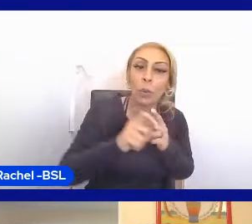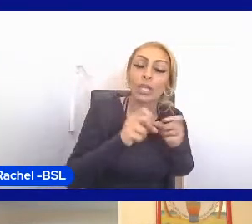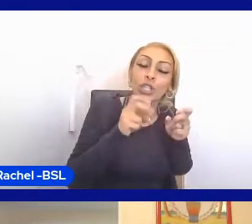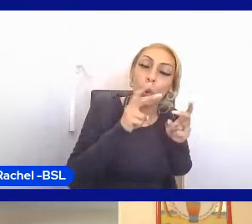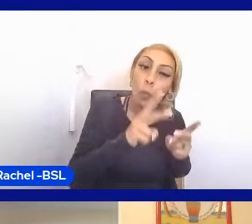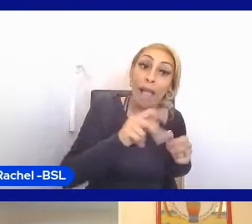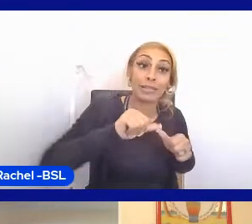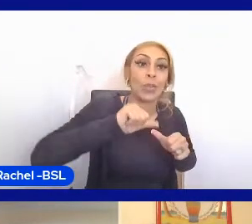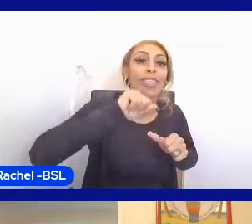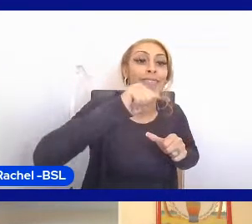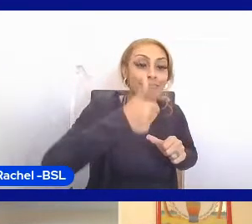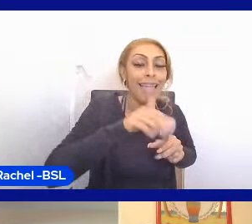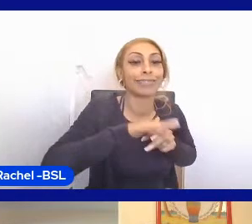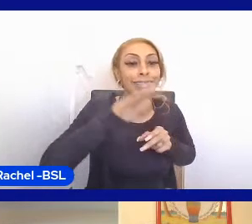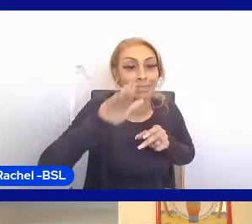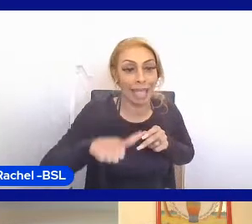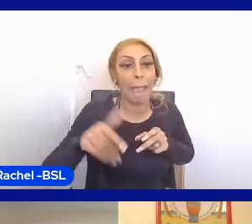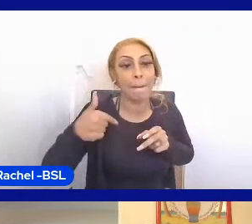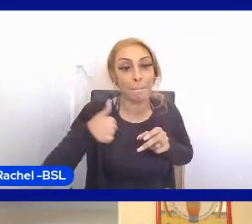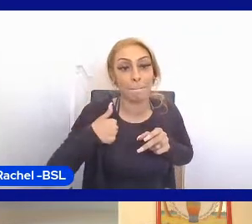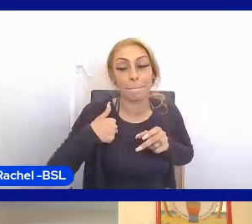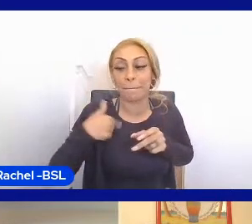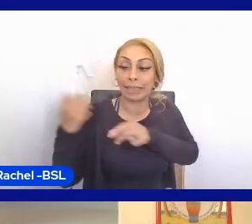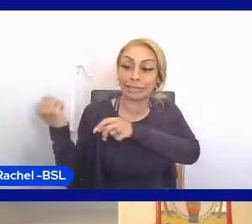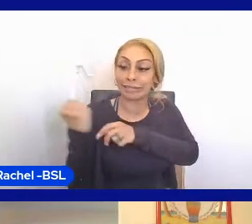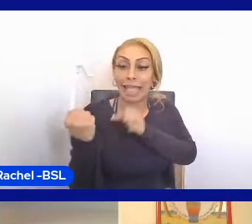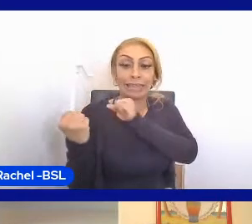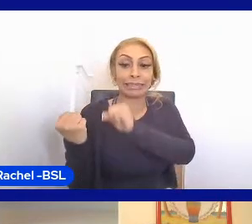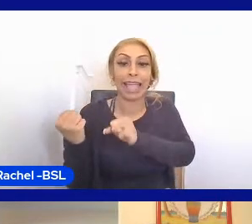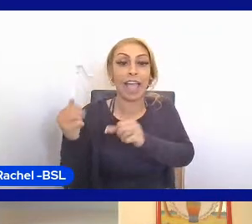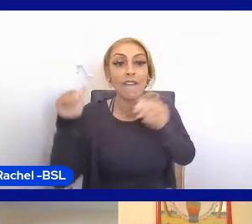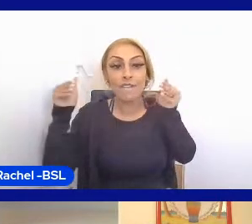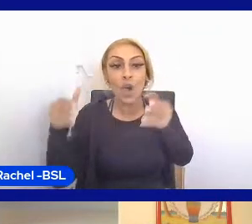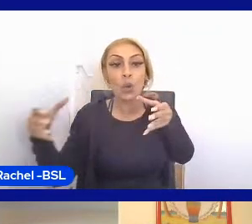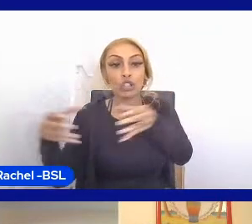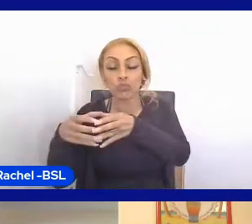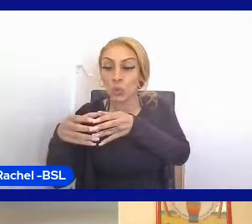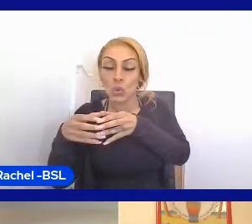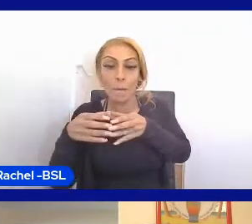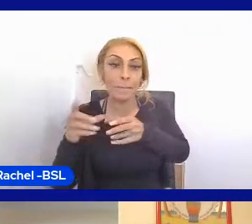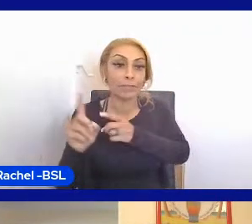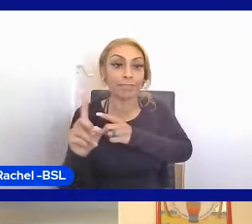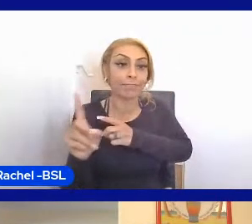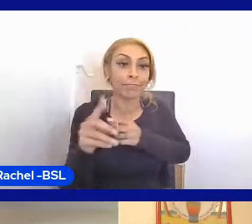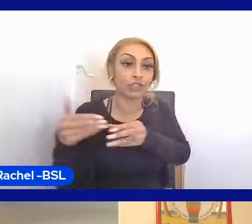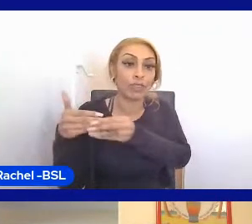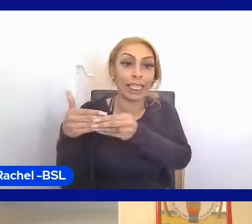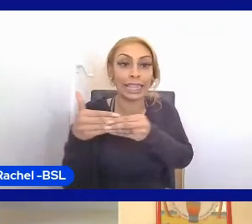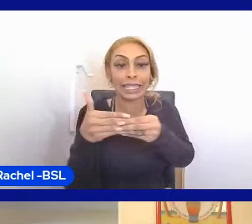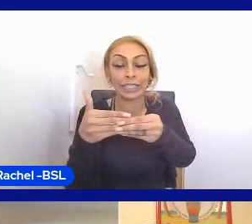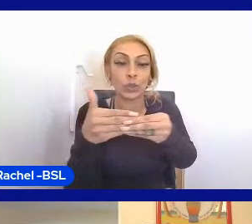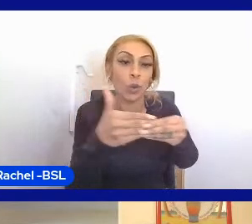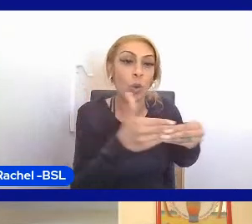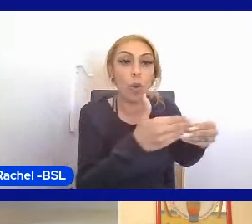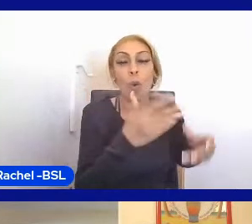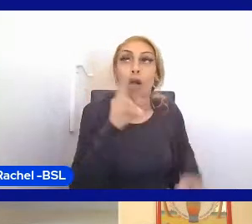So the next step for us is to take out of our focus groups and some local people to experience a.